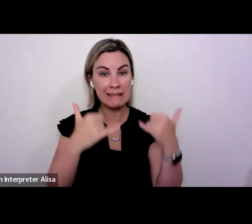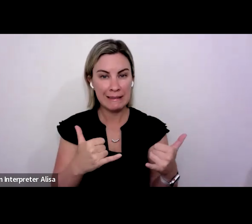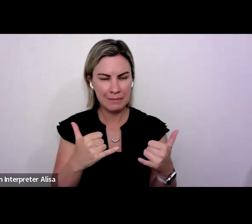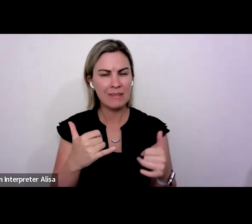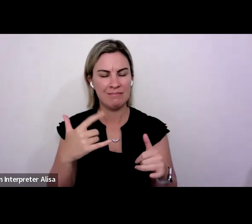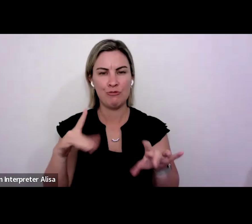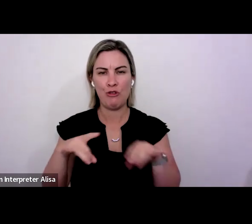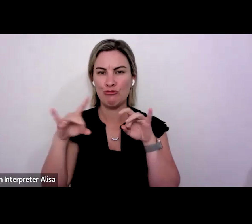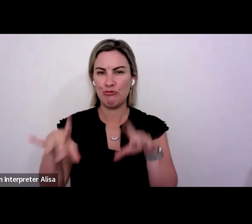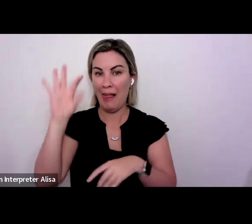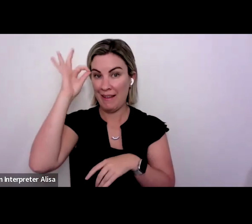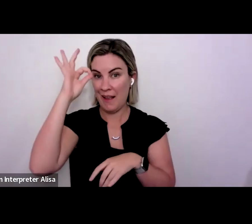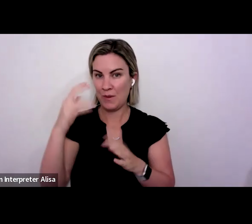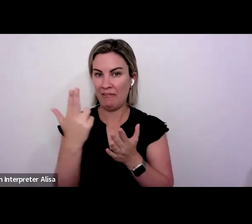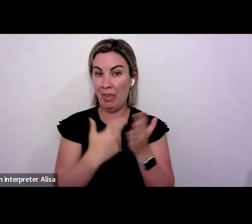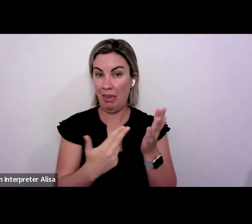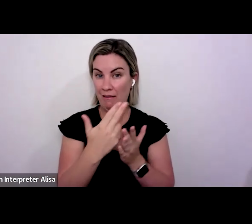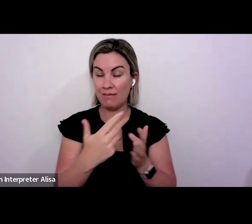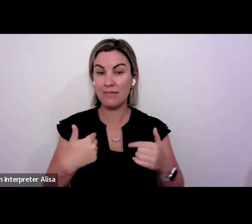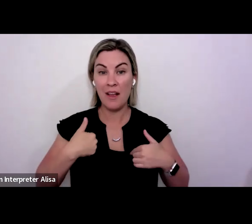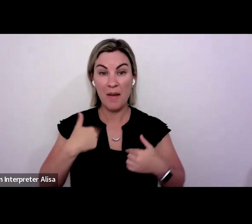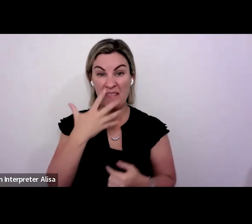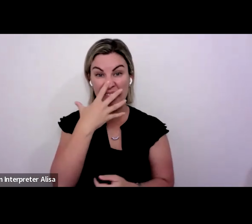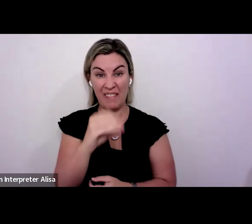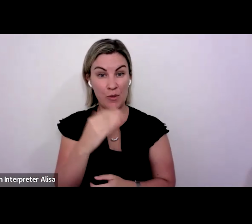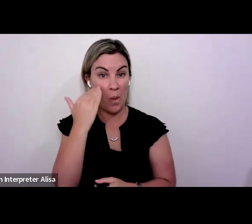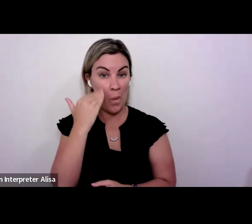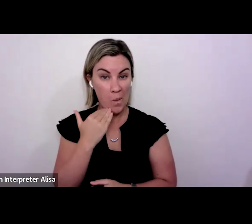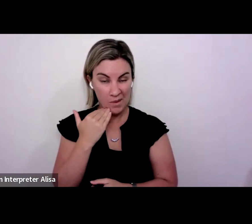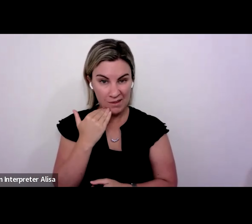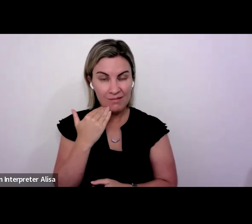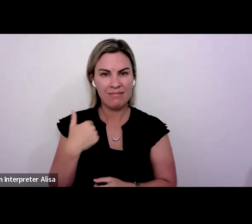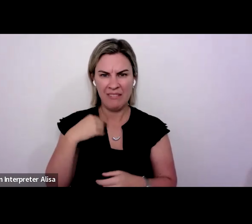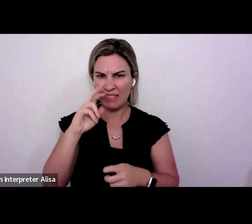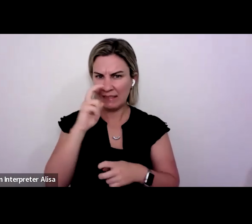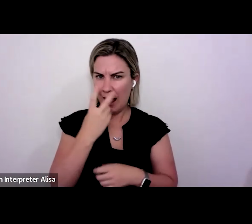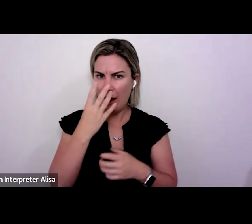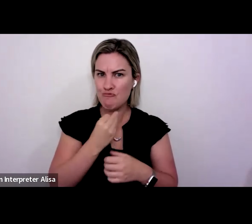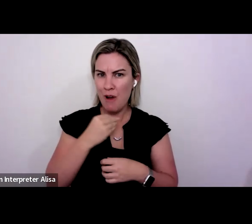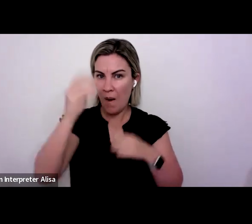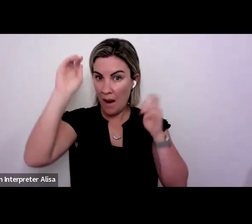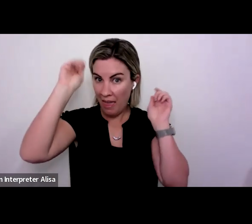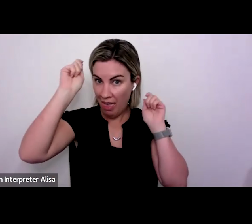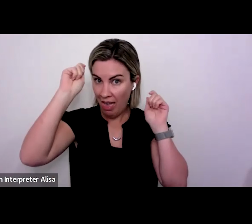I'm a 50-year-old woman with dark brown hair, I wear glasses, and today I'm wearing a green shirt.